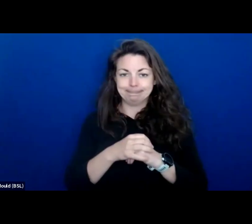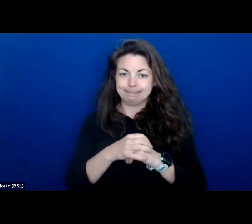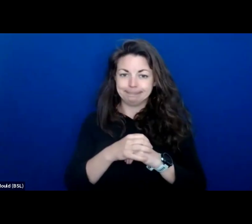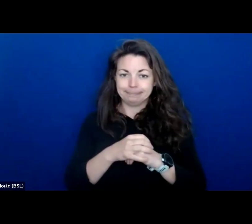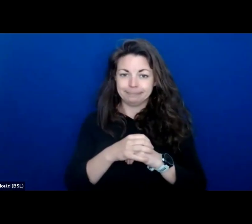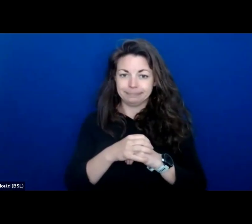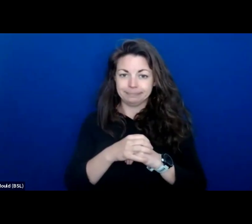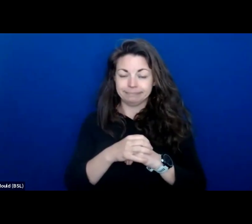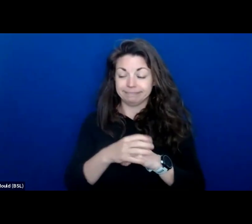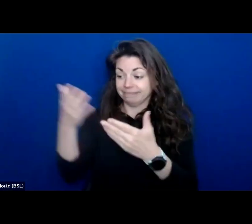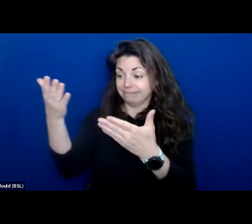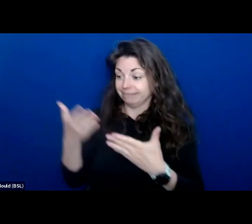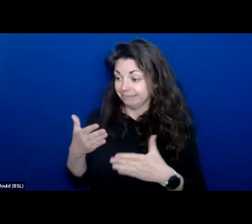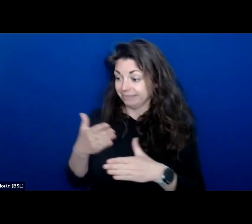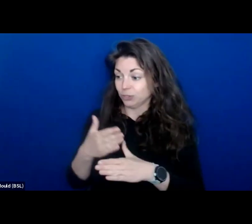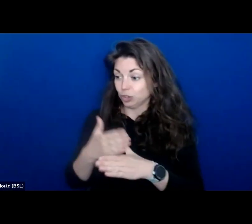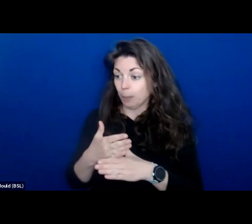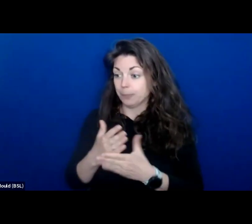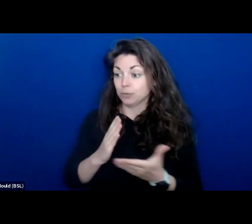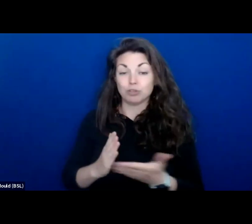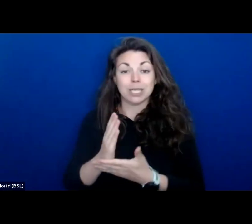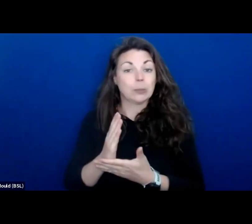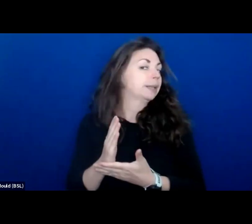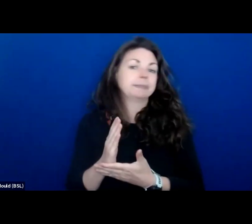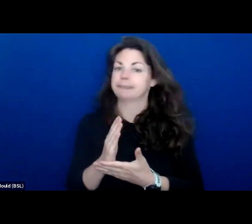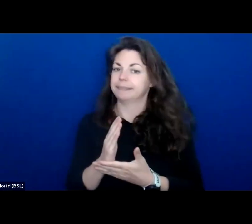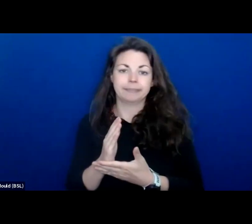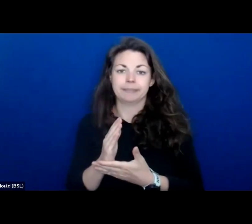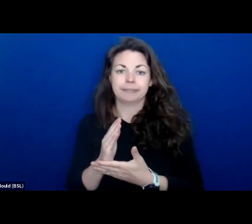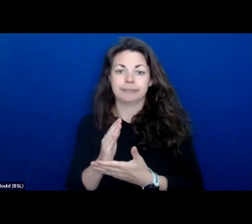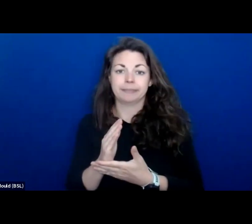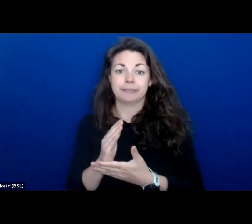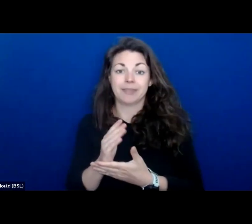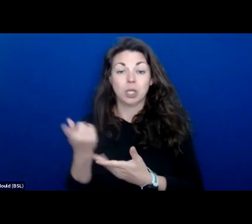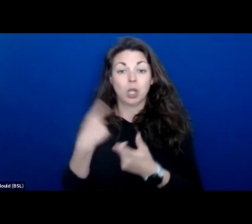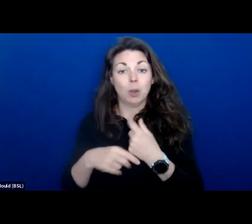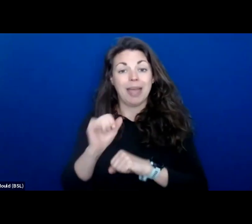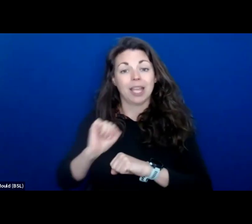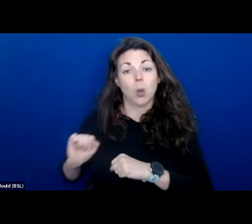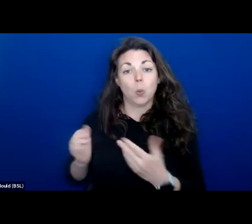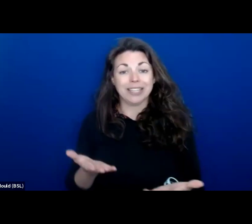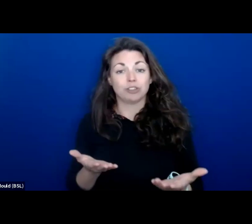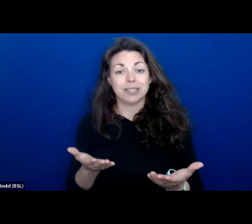I didn't get a job right out of college, and I actually had to go back to waitressing, which I was mortified about,